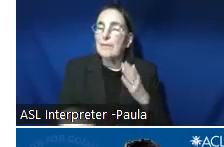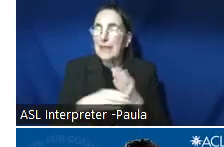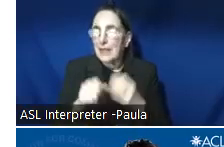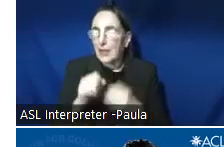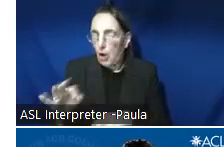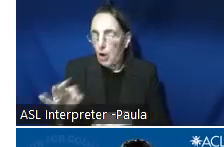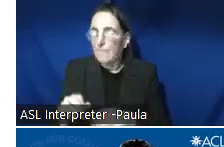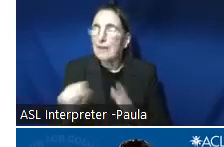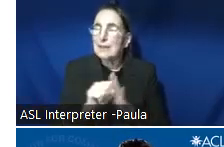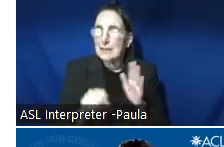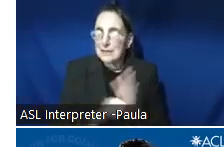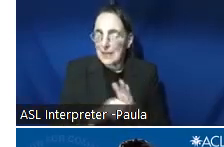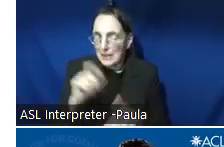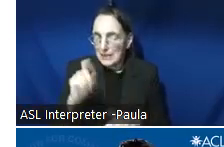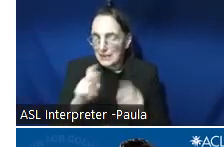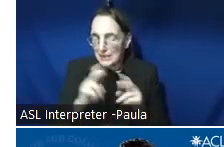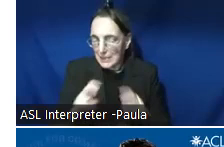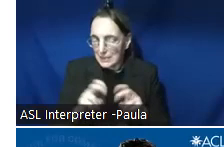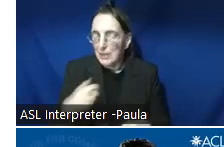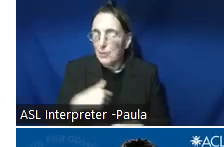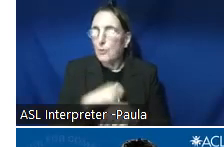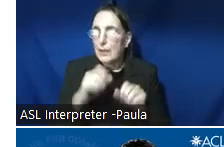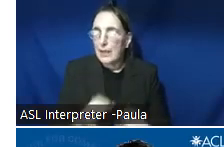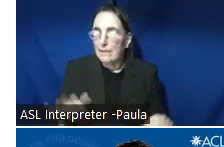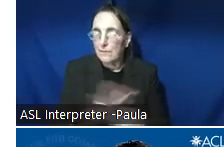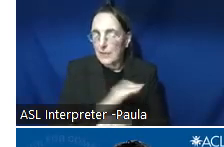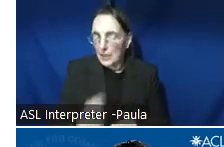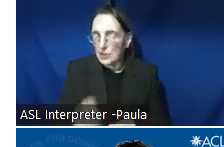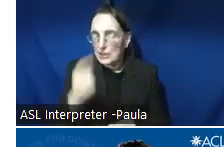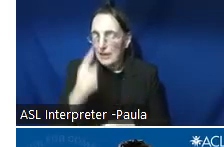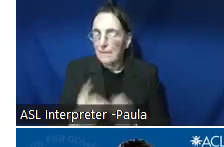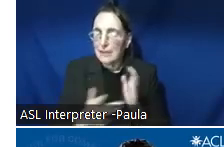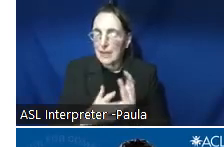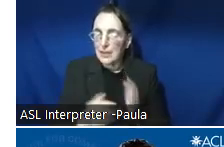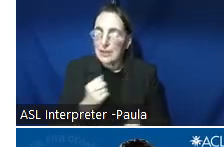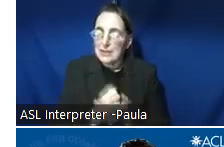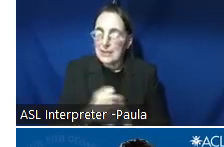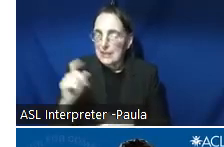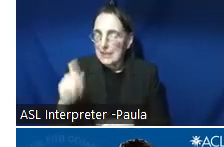that we can fully understand the technical assistance needs for each participating state, an in-person meeting in